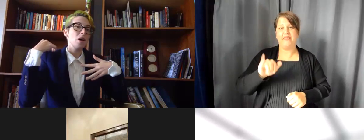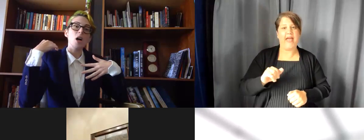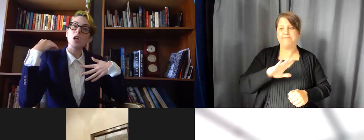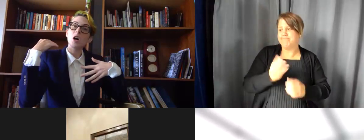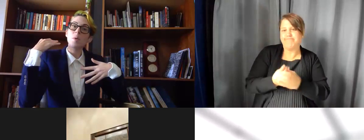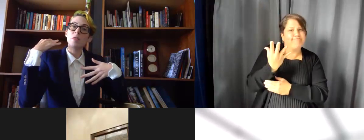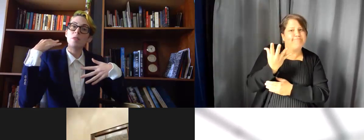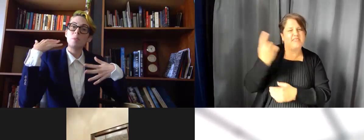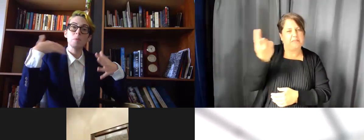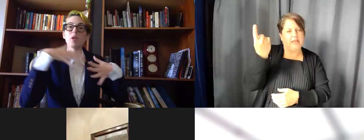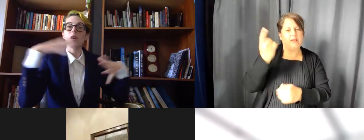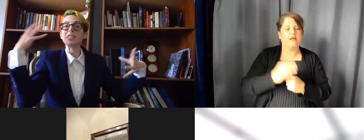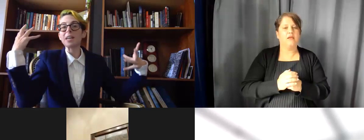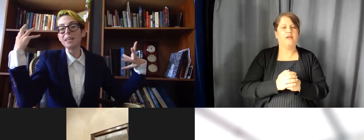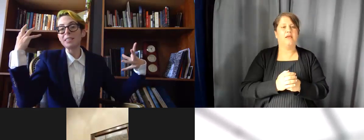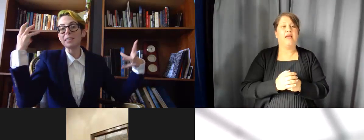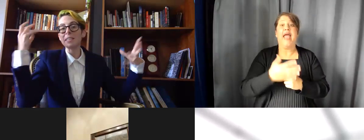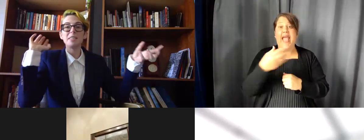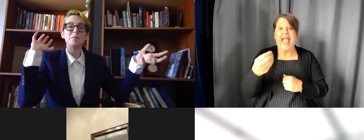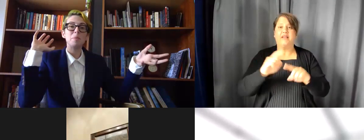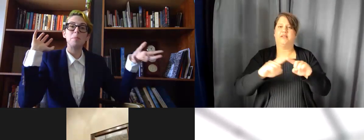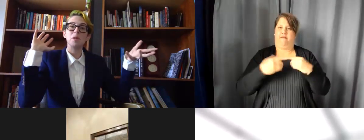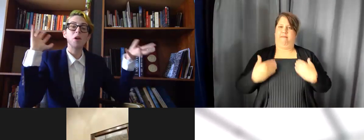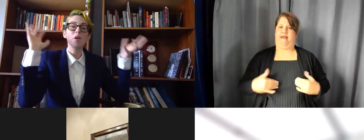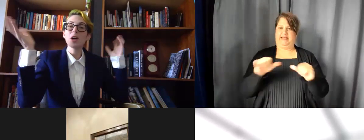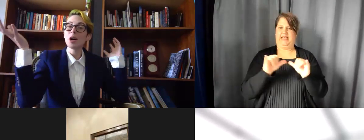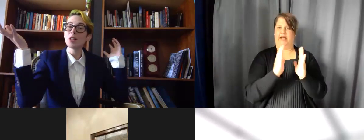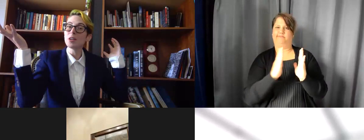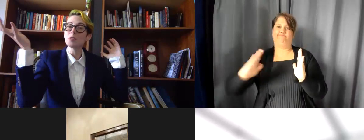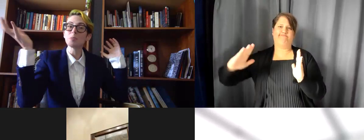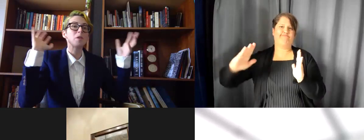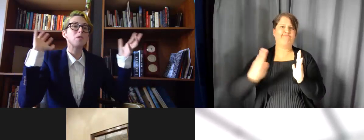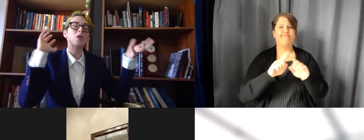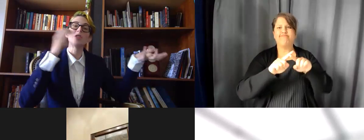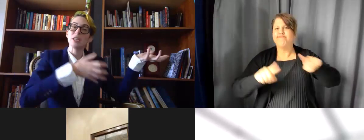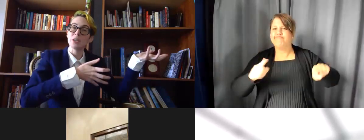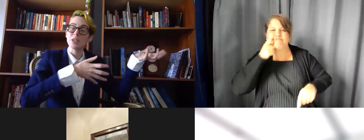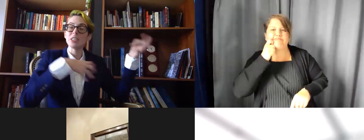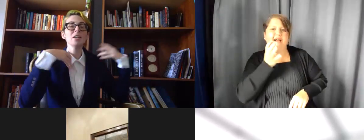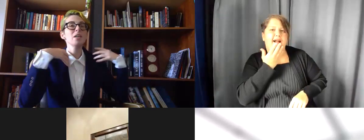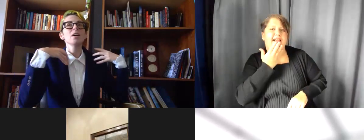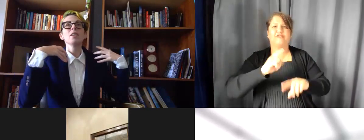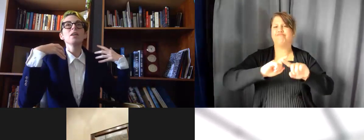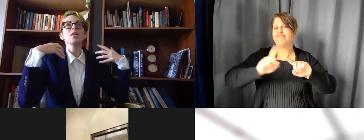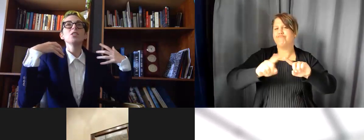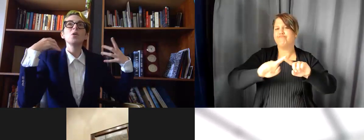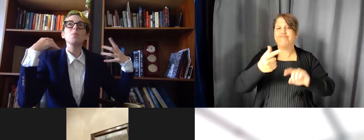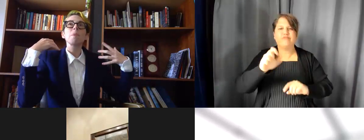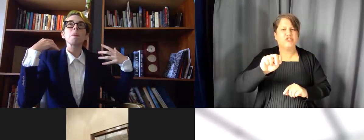Farrah Garland: along with people of all sizes, people of all colors, people of all genders. Farrah Garland: So